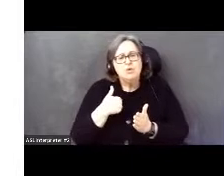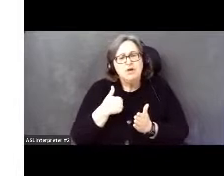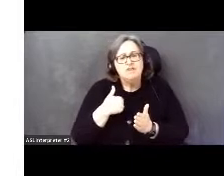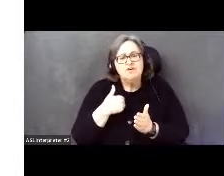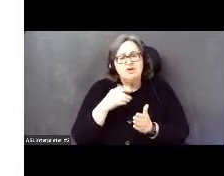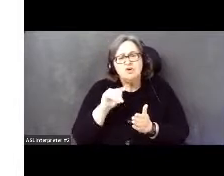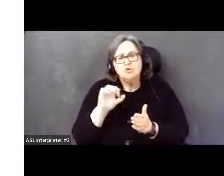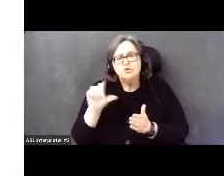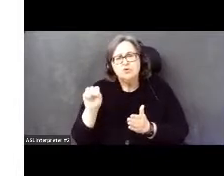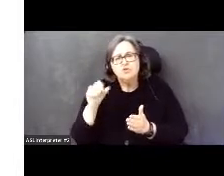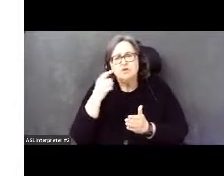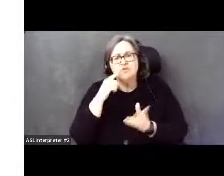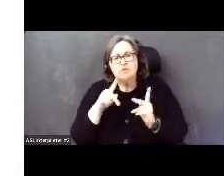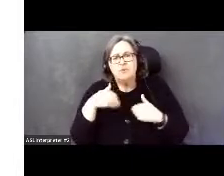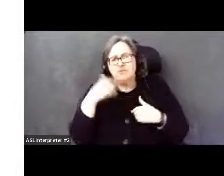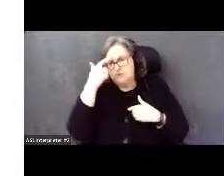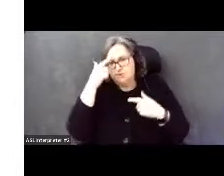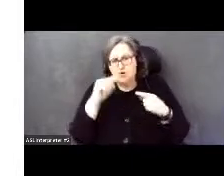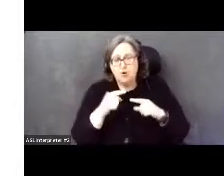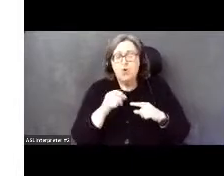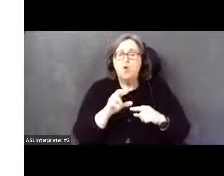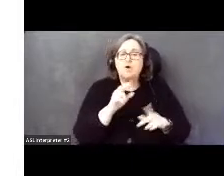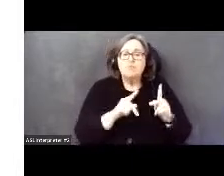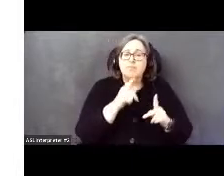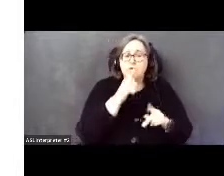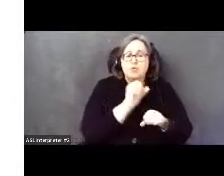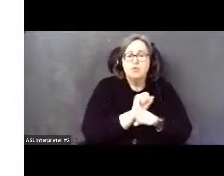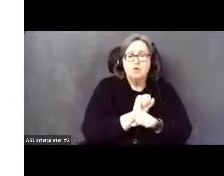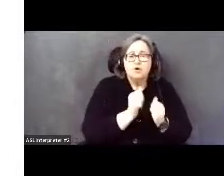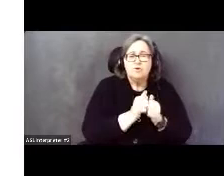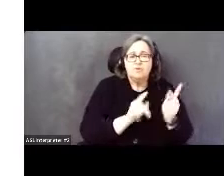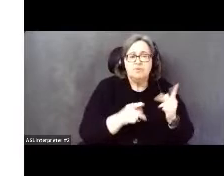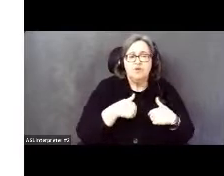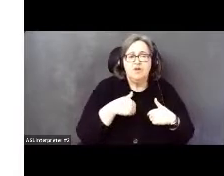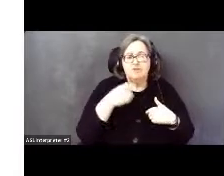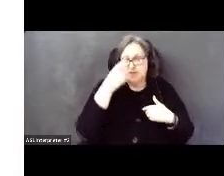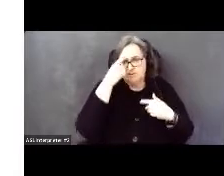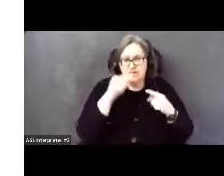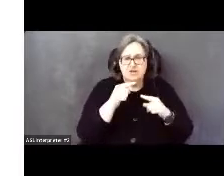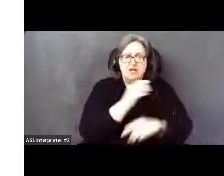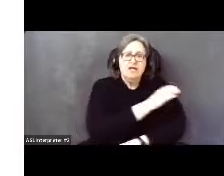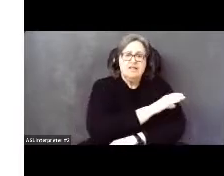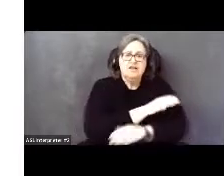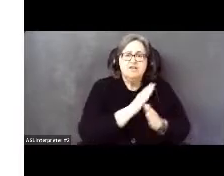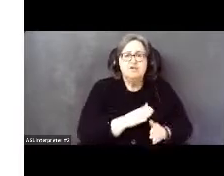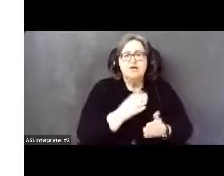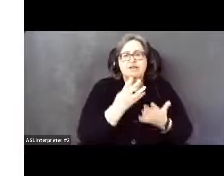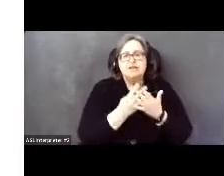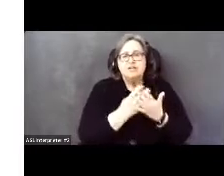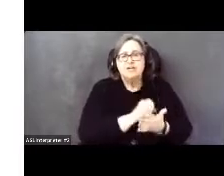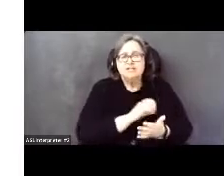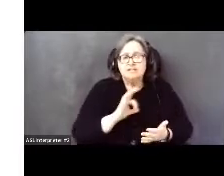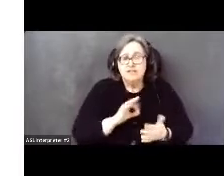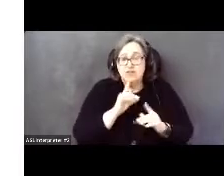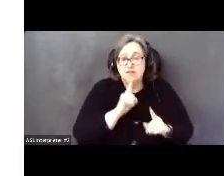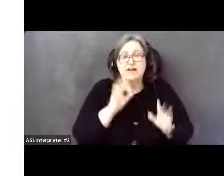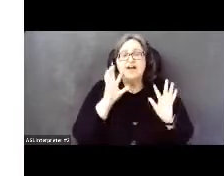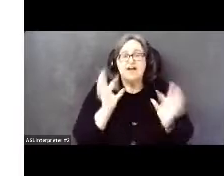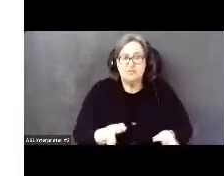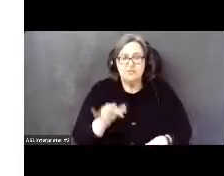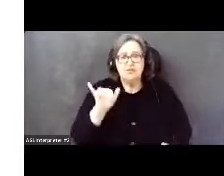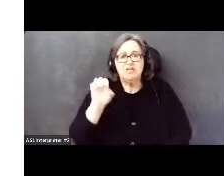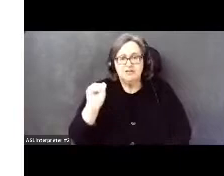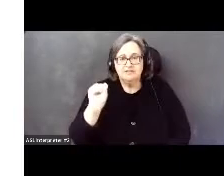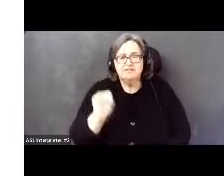and also tools for people that work with people with brain injury? Yes. States like Colorado